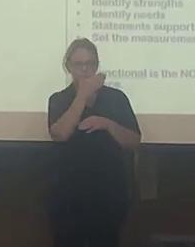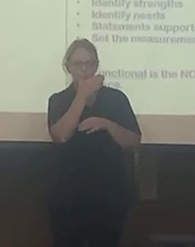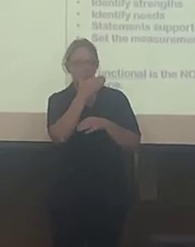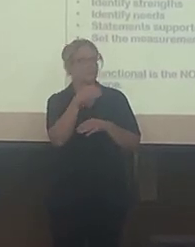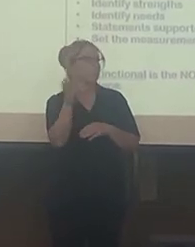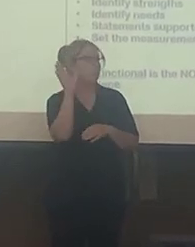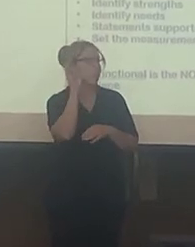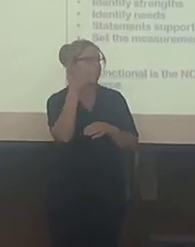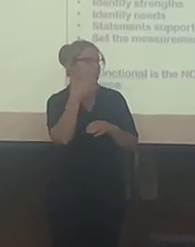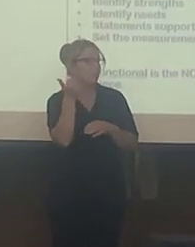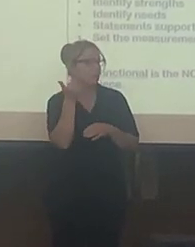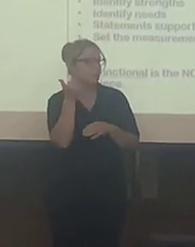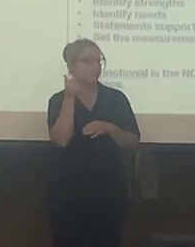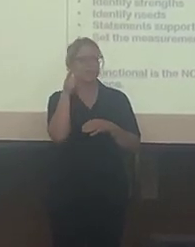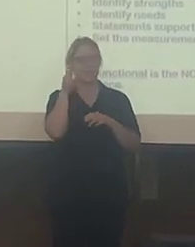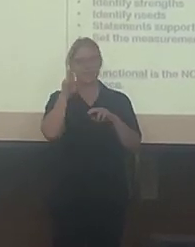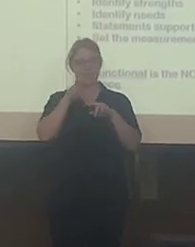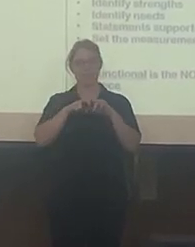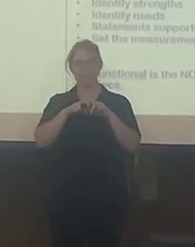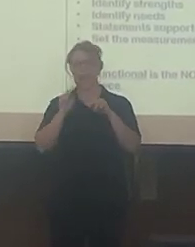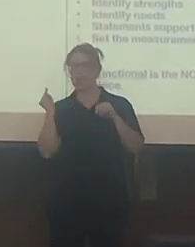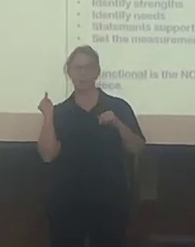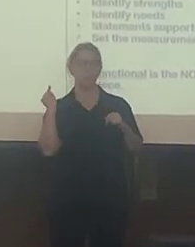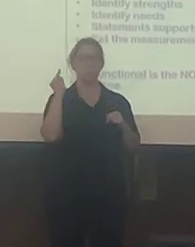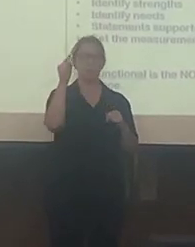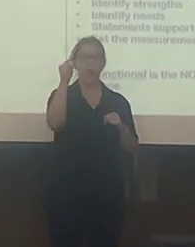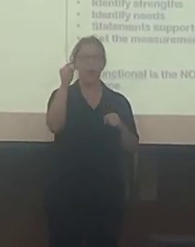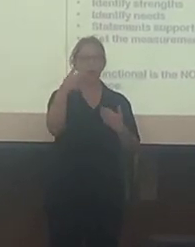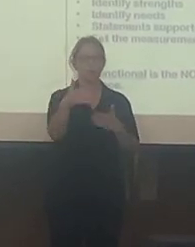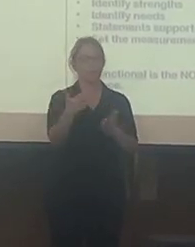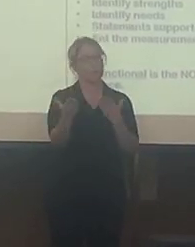position they sat way in the back of the room and they probably missed the information that might